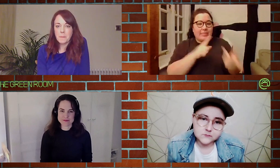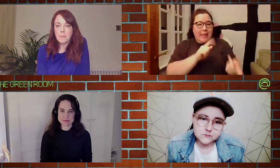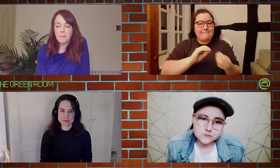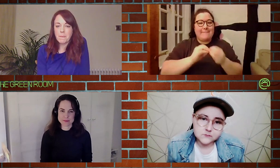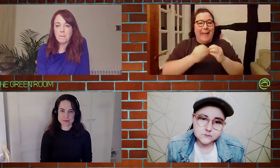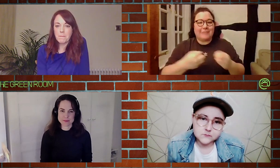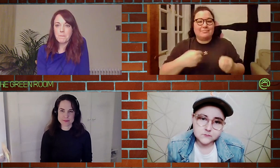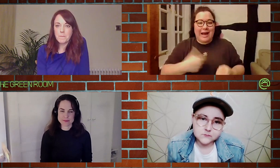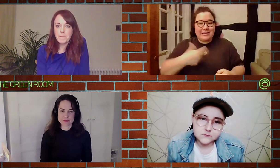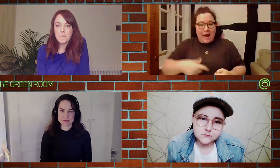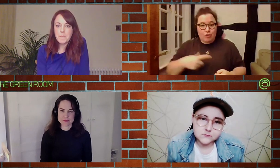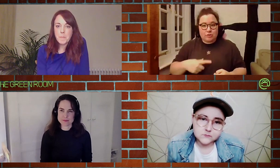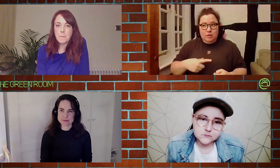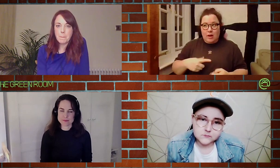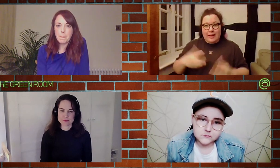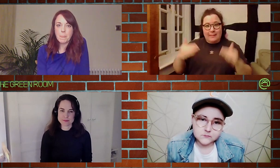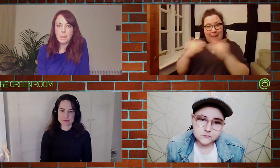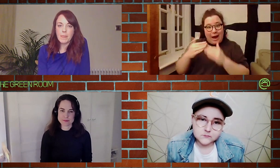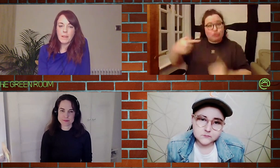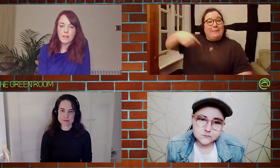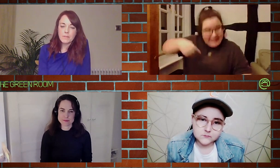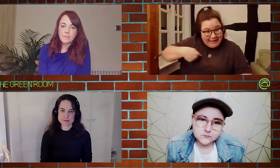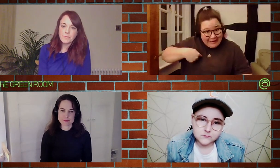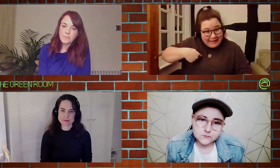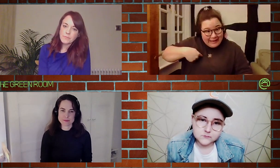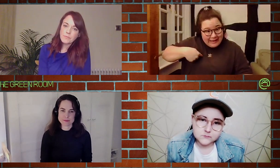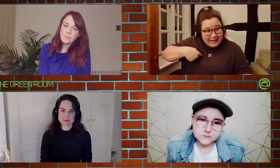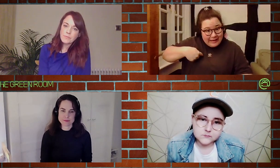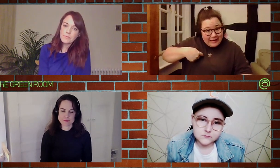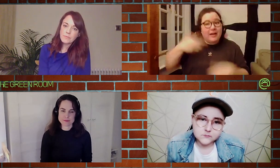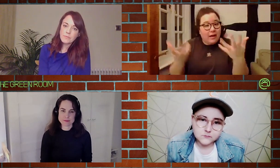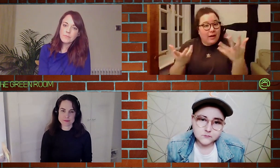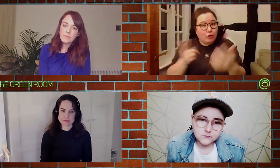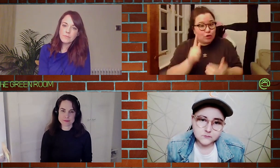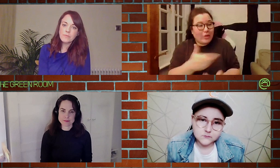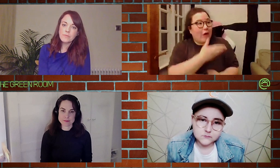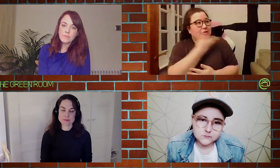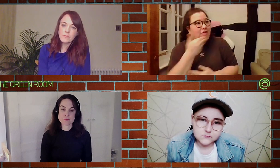With the Royal Shakespeare Company, they created a character for me. That matches me.